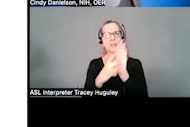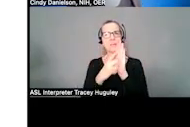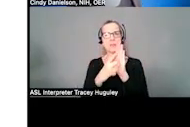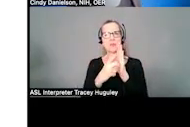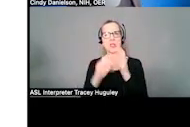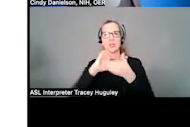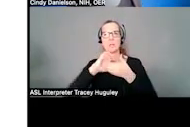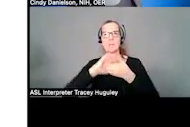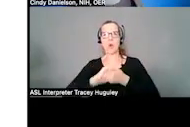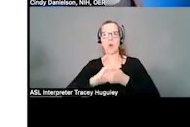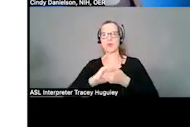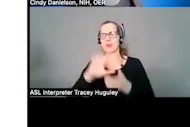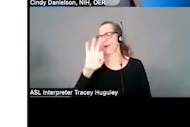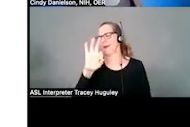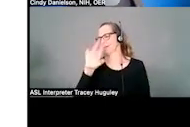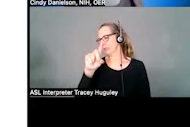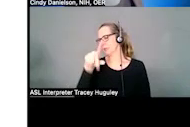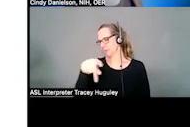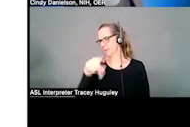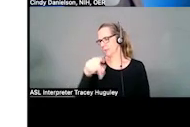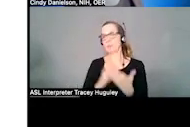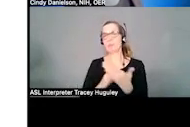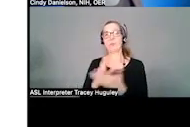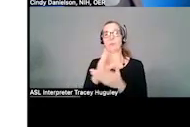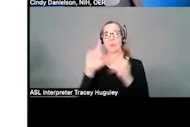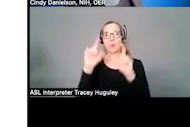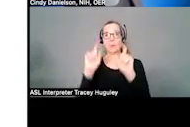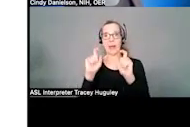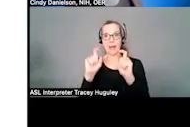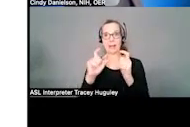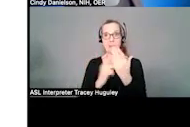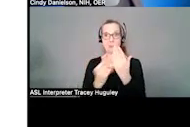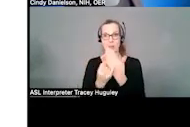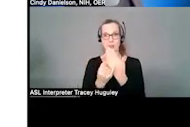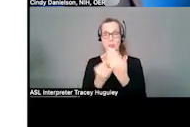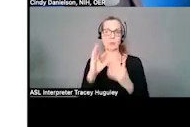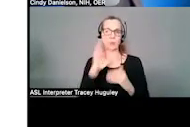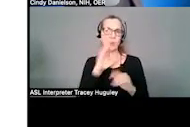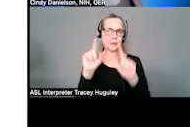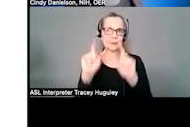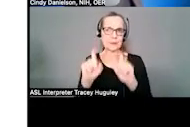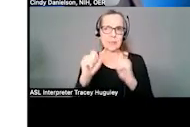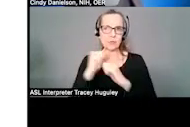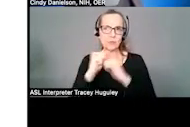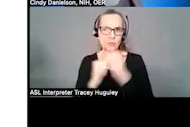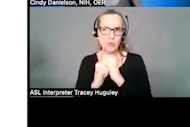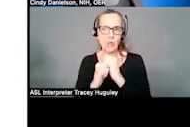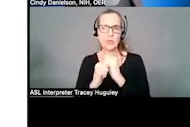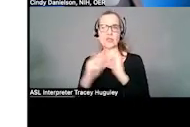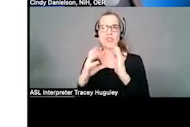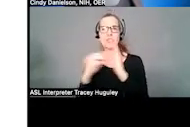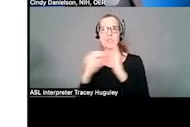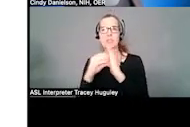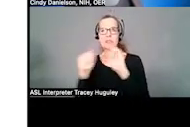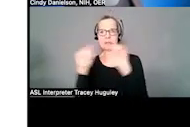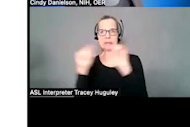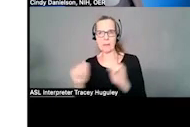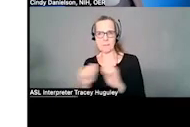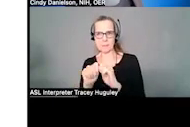or FDP, and through this pilot project that will be testing structured templates and tools for DMS plan submission.